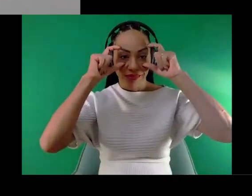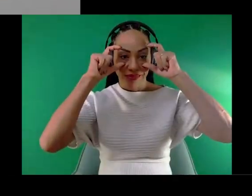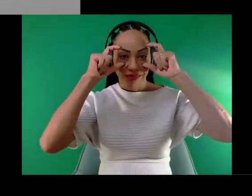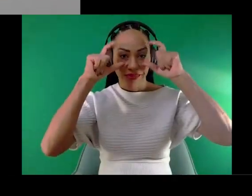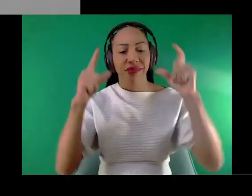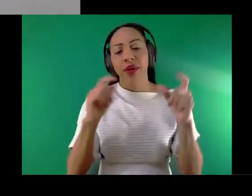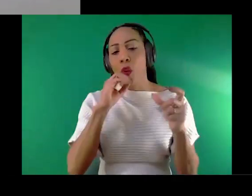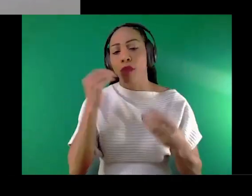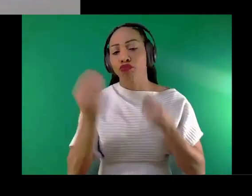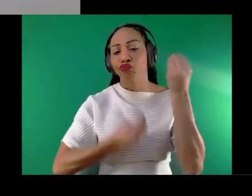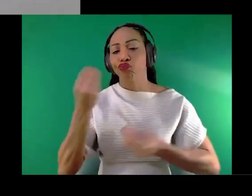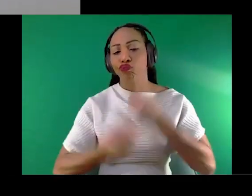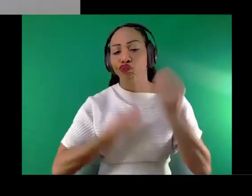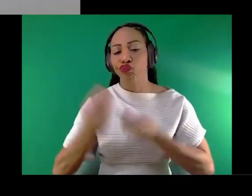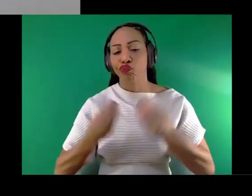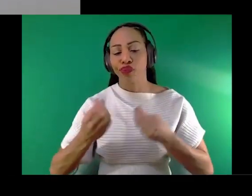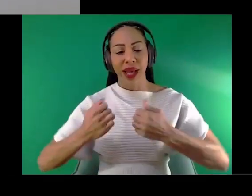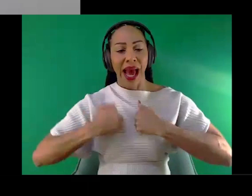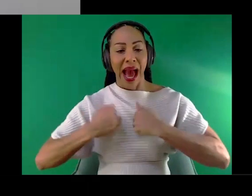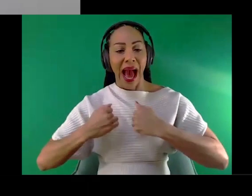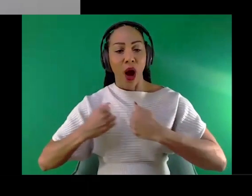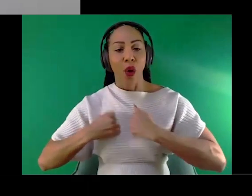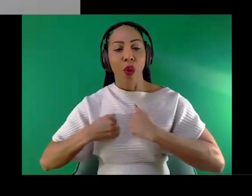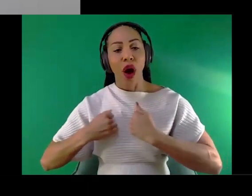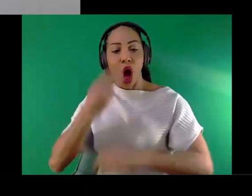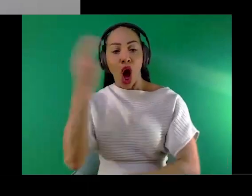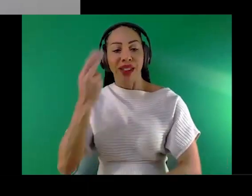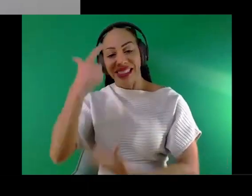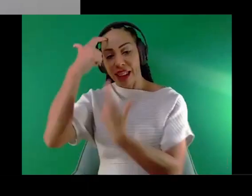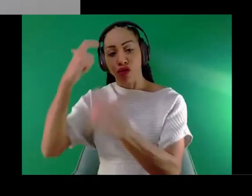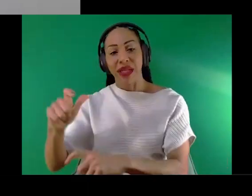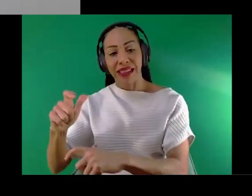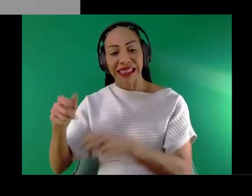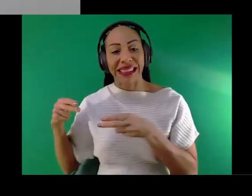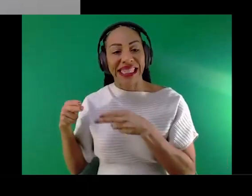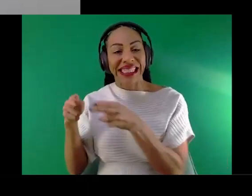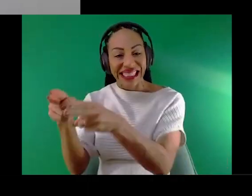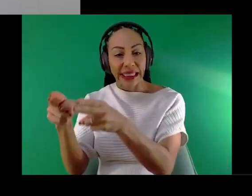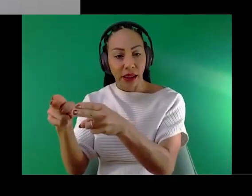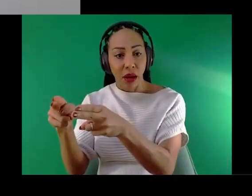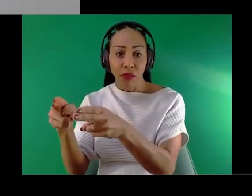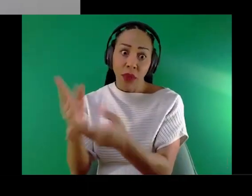you about the system of artistic residencies in Italy indeed it is special in the Italian